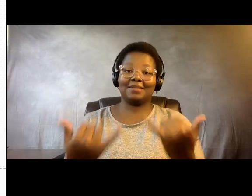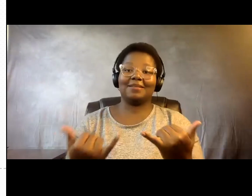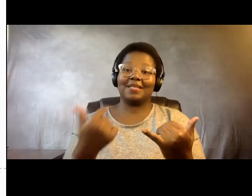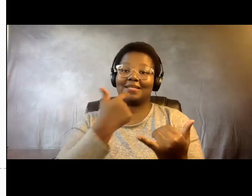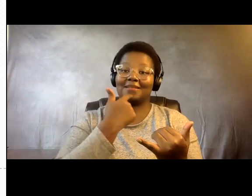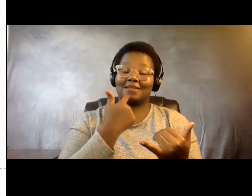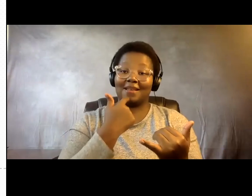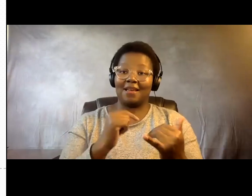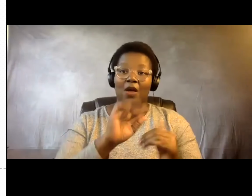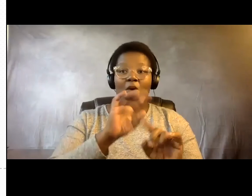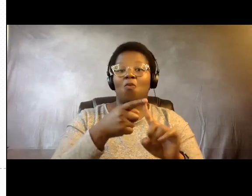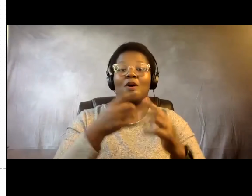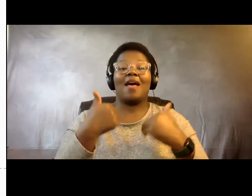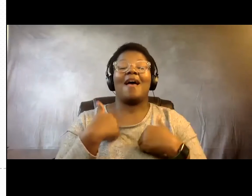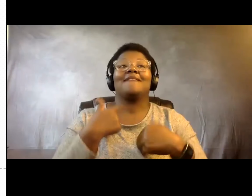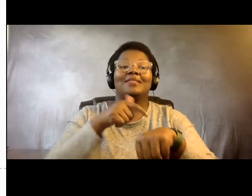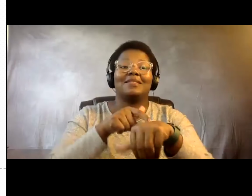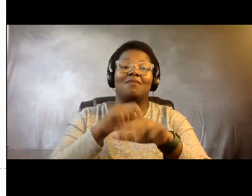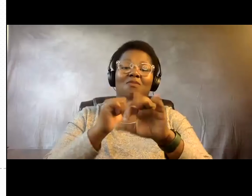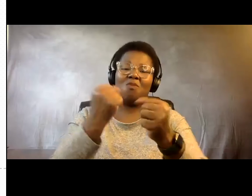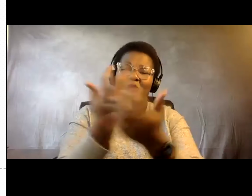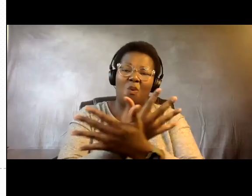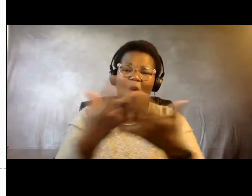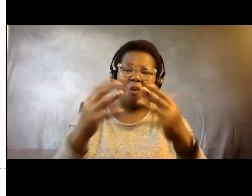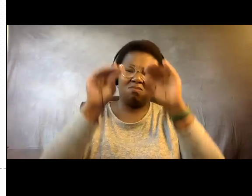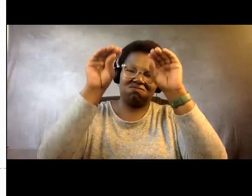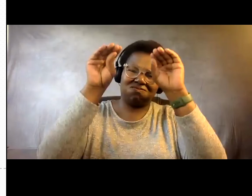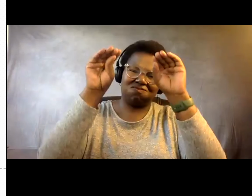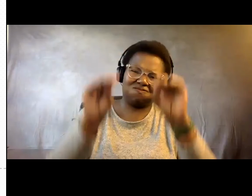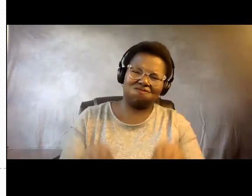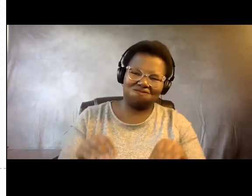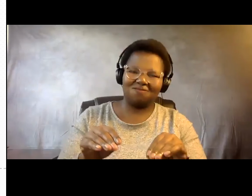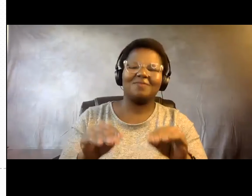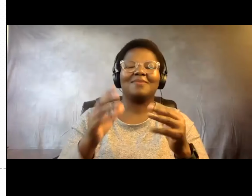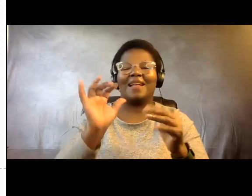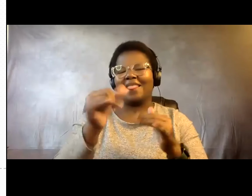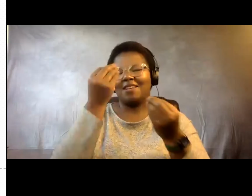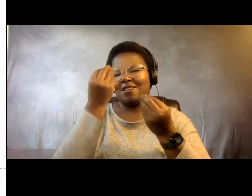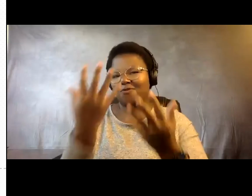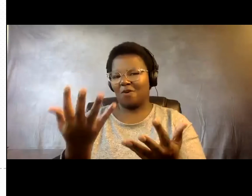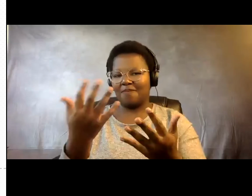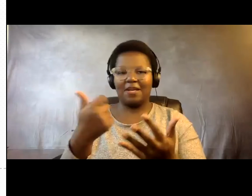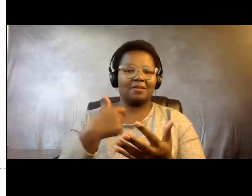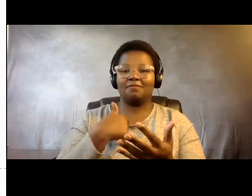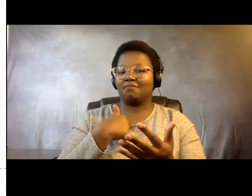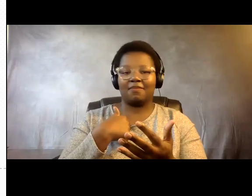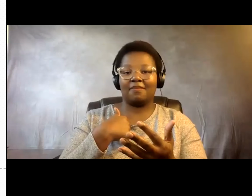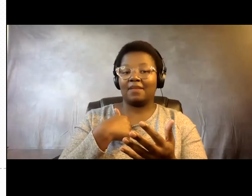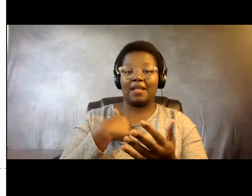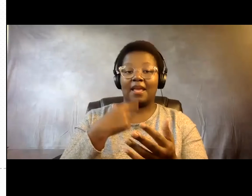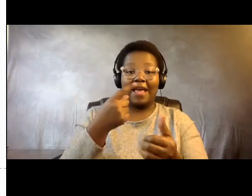time to document all of this? And usually I don't document wireframes, I document final and tested